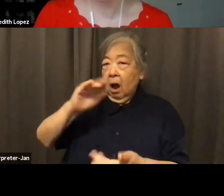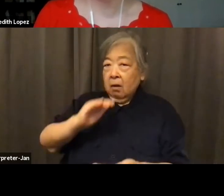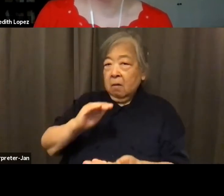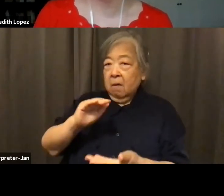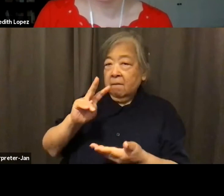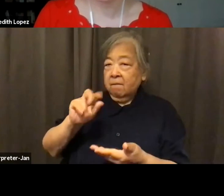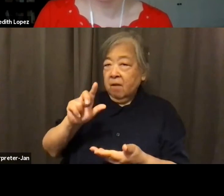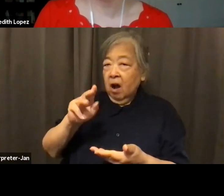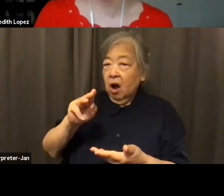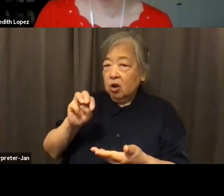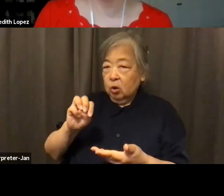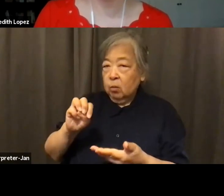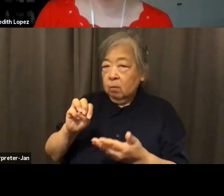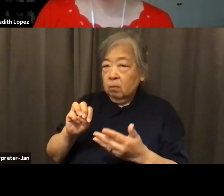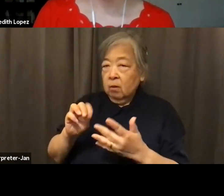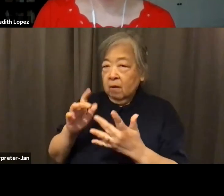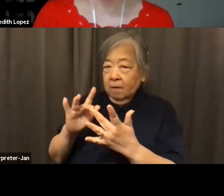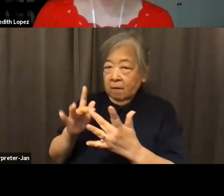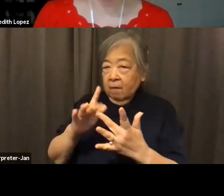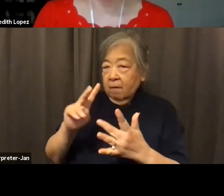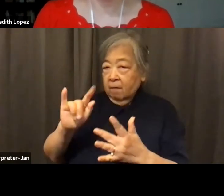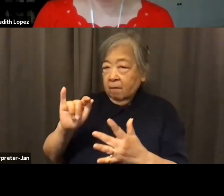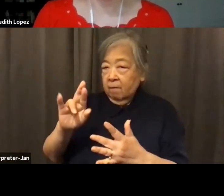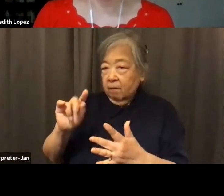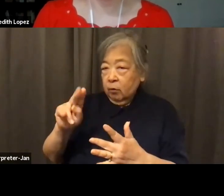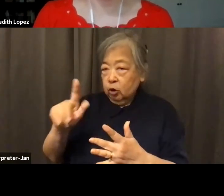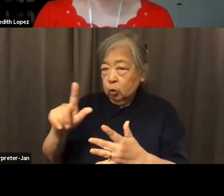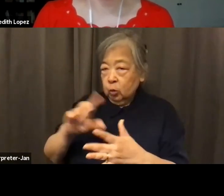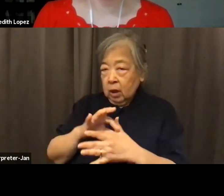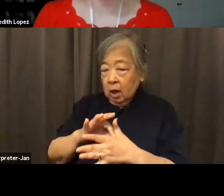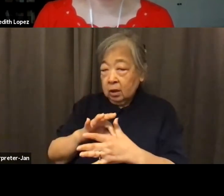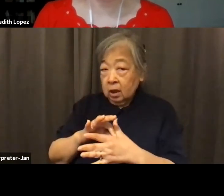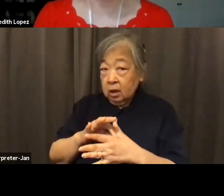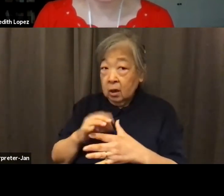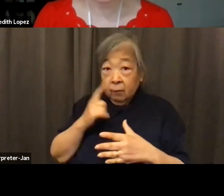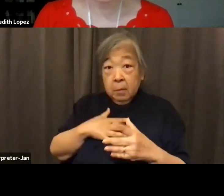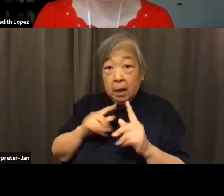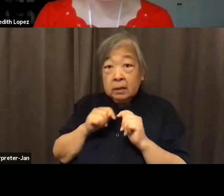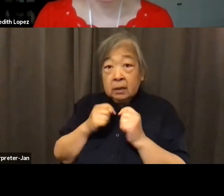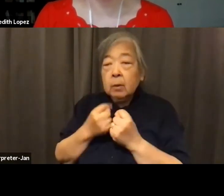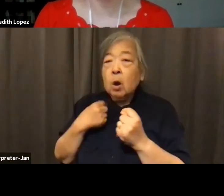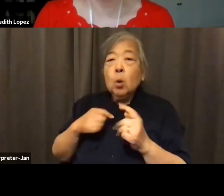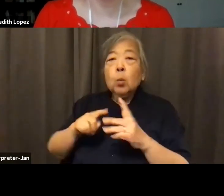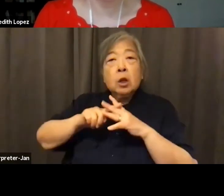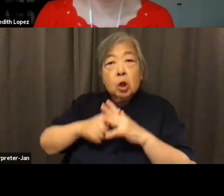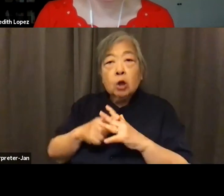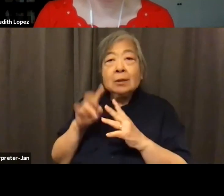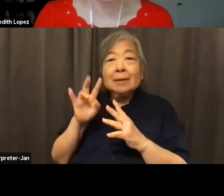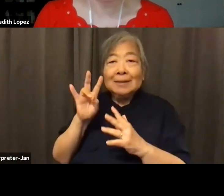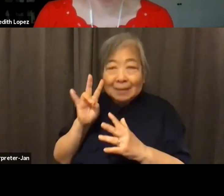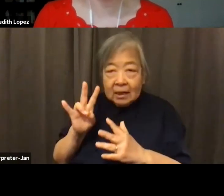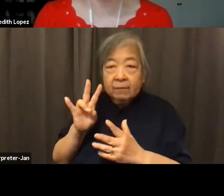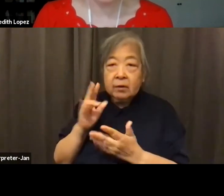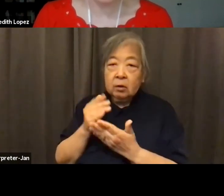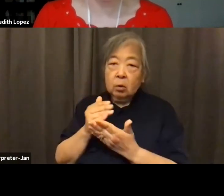And I know for us, we've launched 7 courses since the beginning, or since the middle of July,